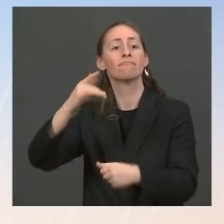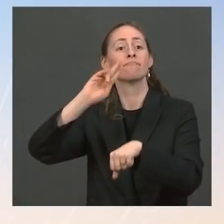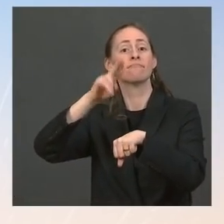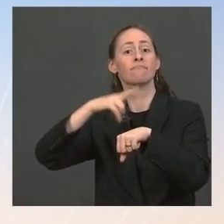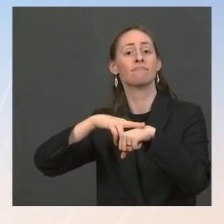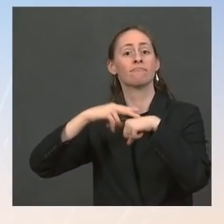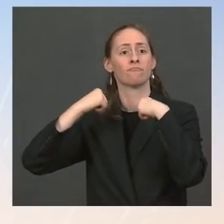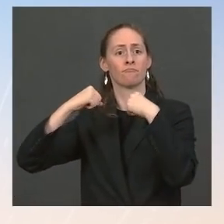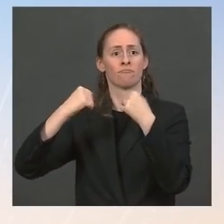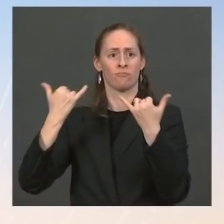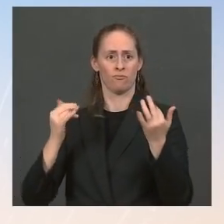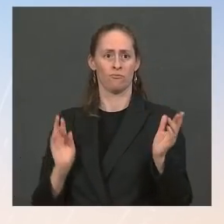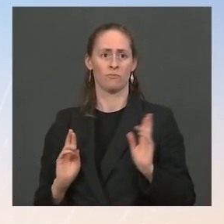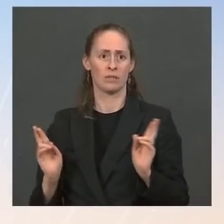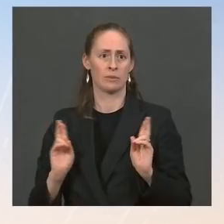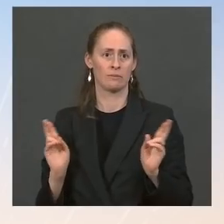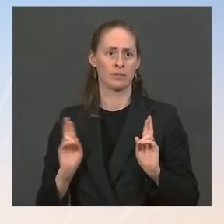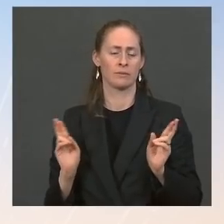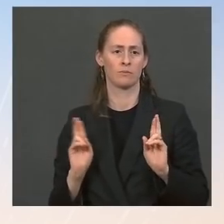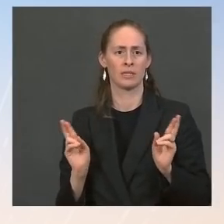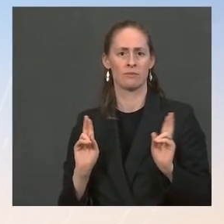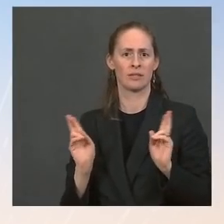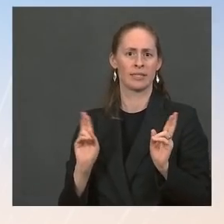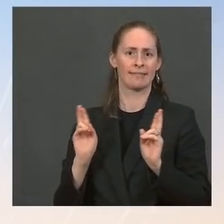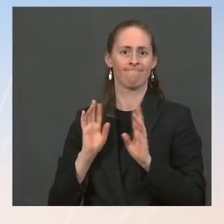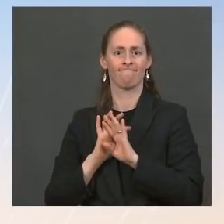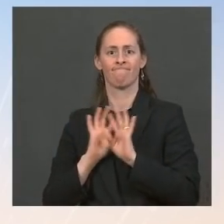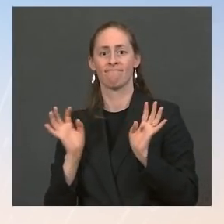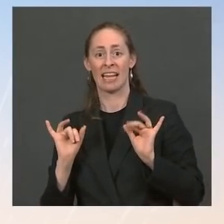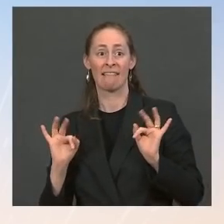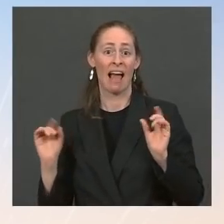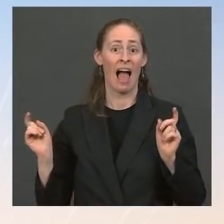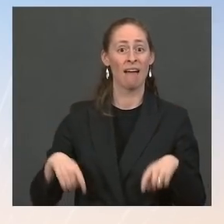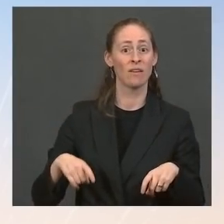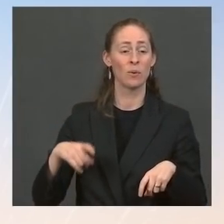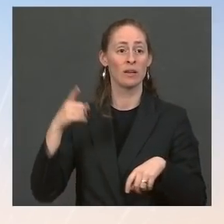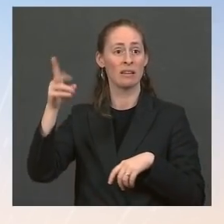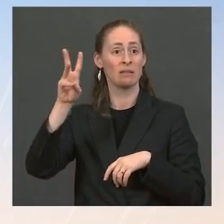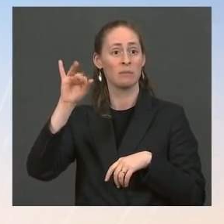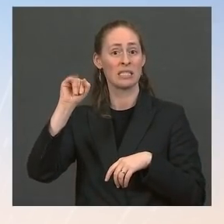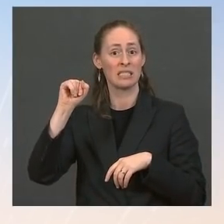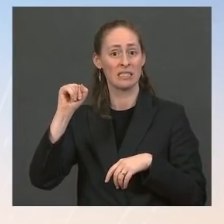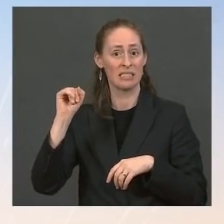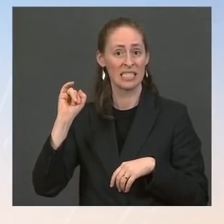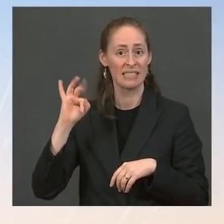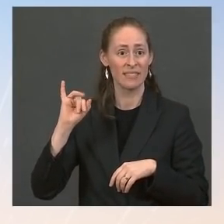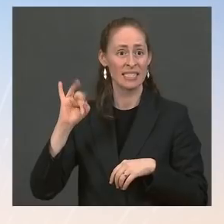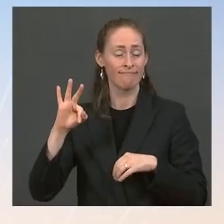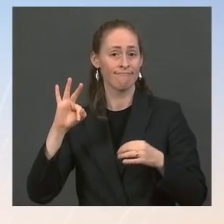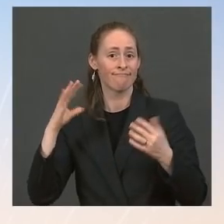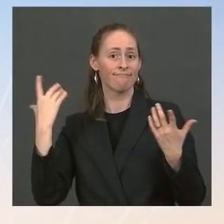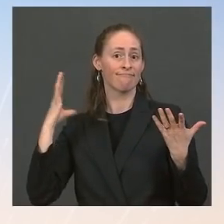have any message to those who may stir up trouble, regardless of the outcome at the end of the Kyle Rittenhouse trial? Ms. Psaki: Well, I can give you